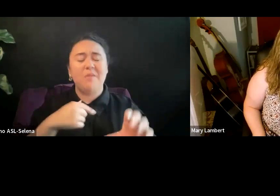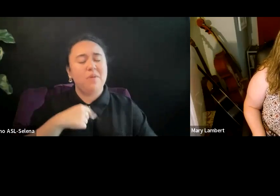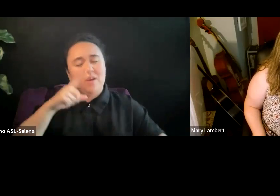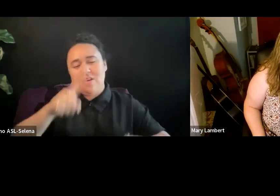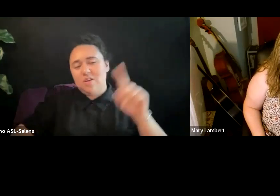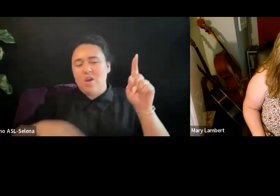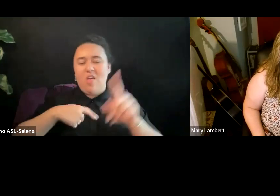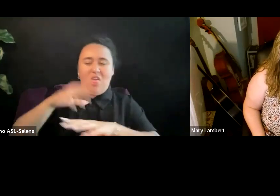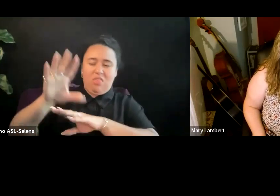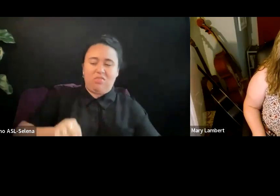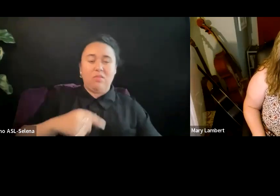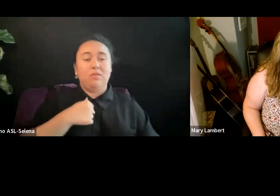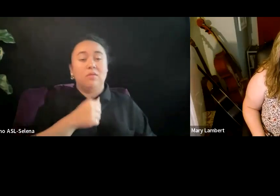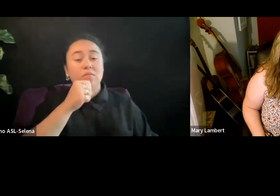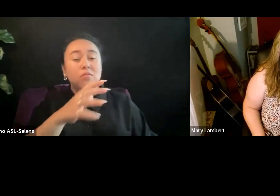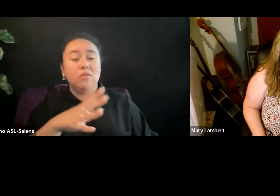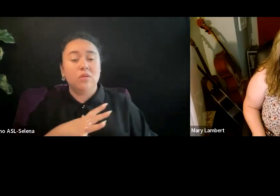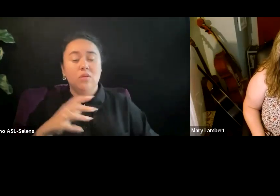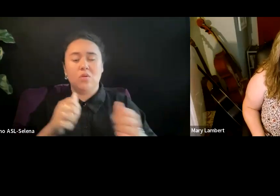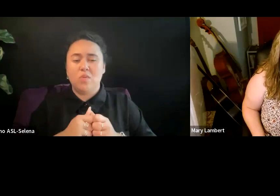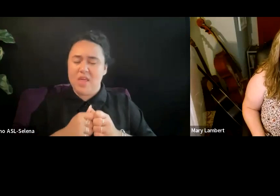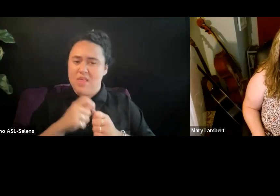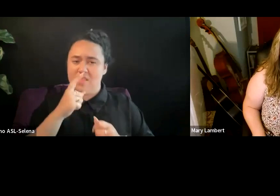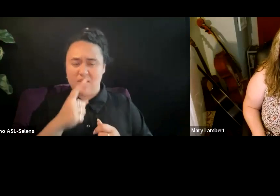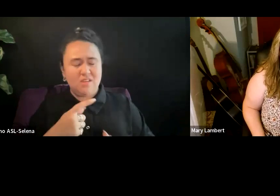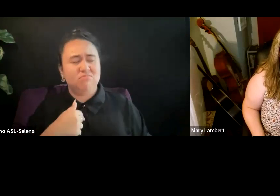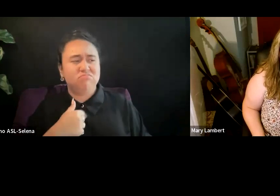I'm a woman with a grudge for my sanity.